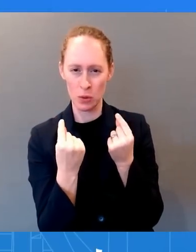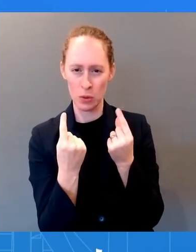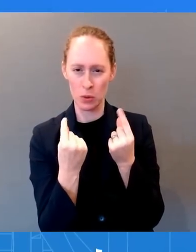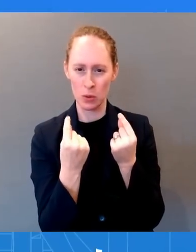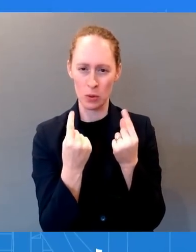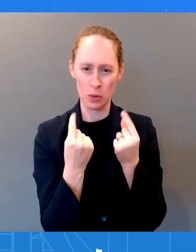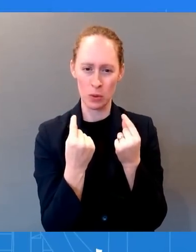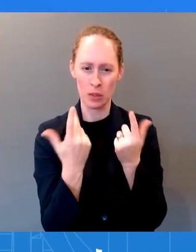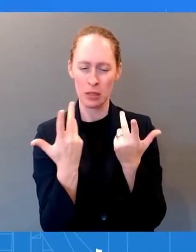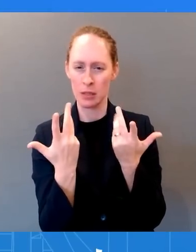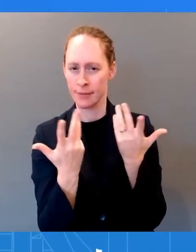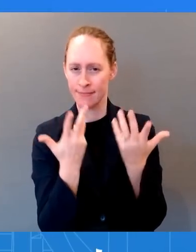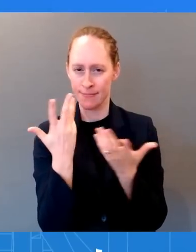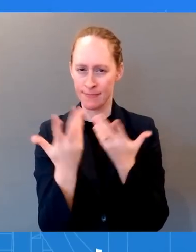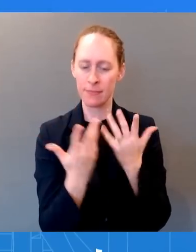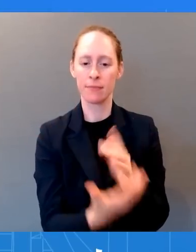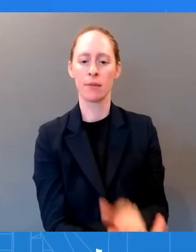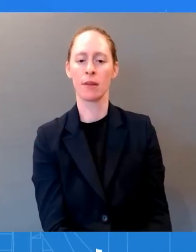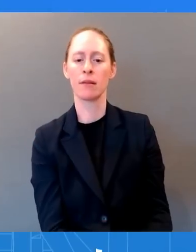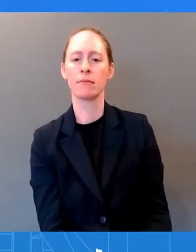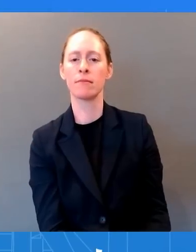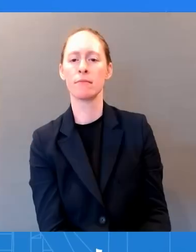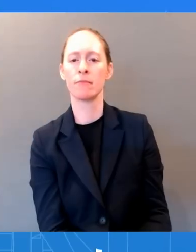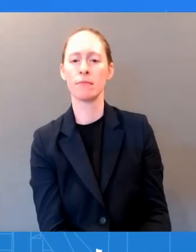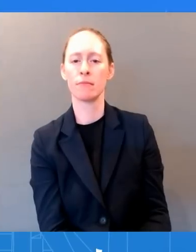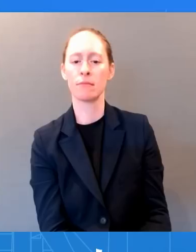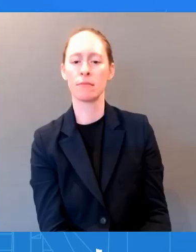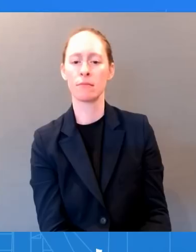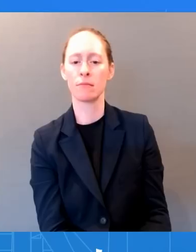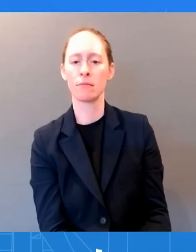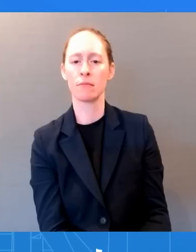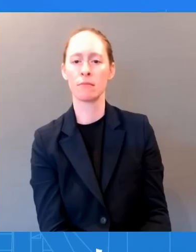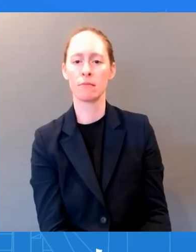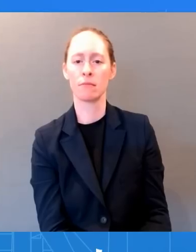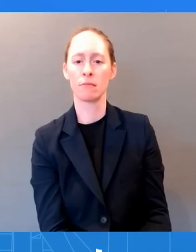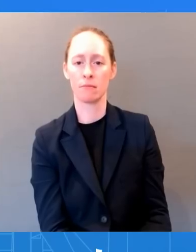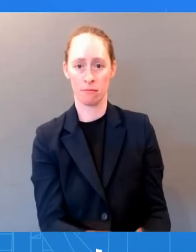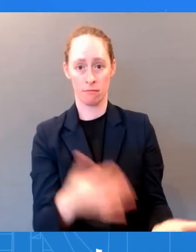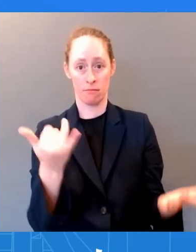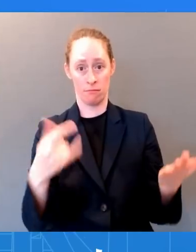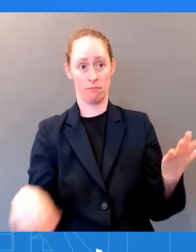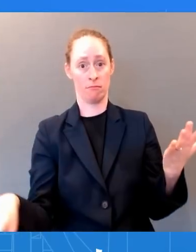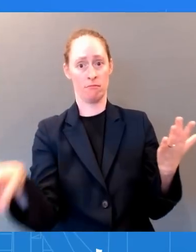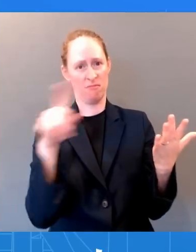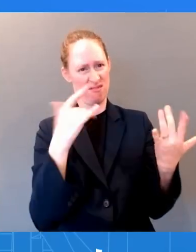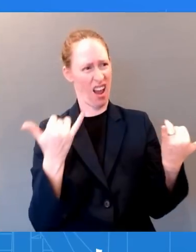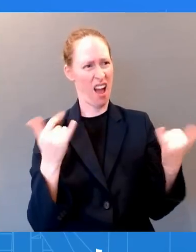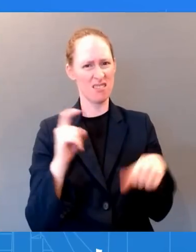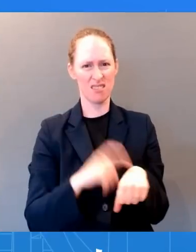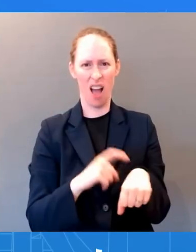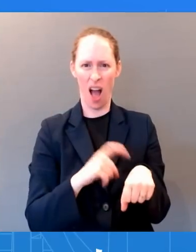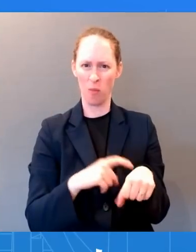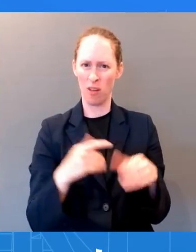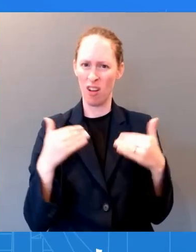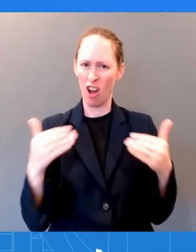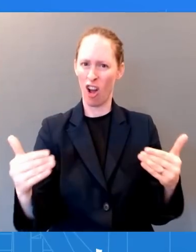for a booster have gotten one. Is the White House -- as you prepare for public messaging ahead of this new shot,